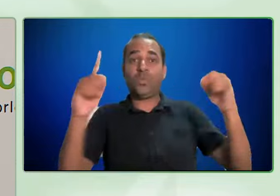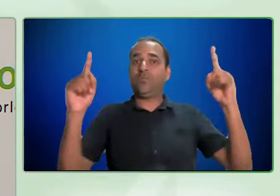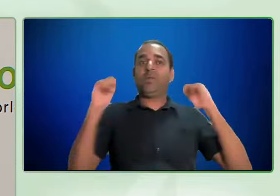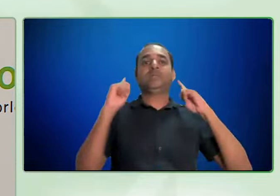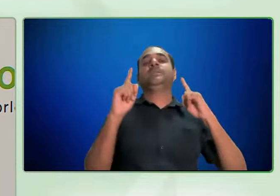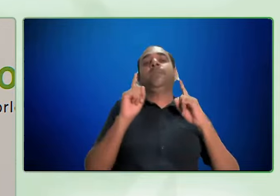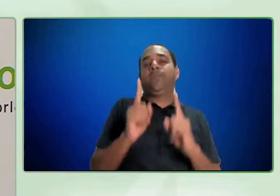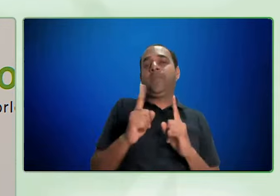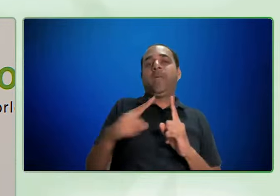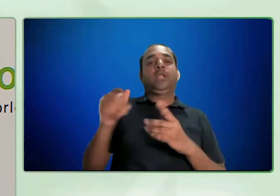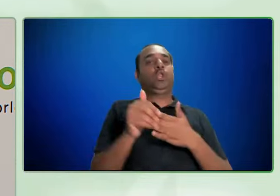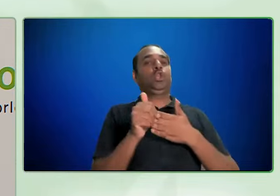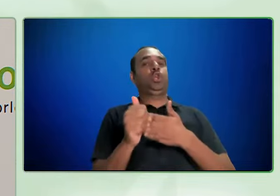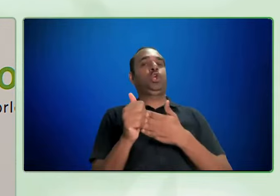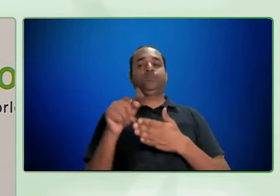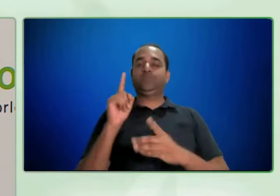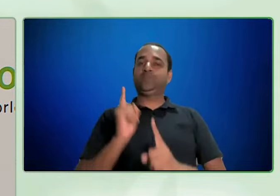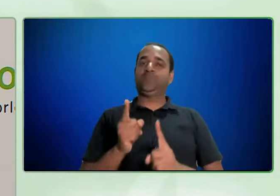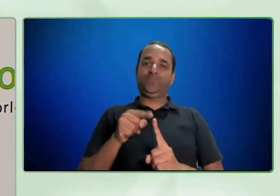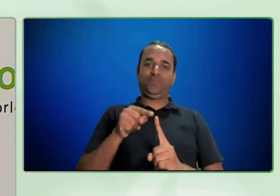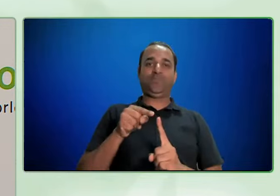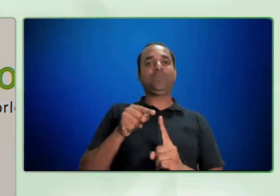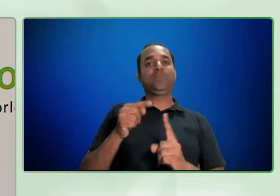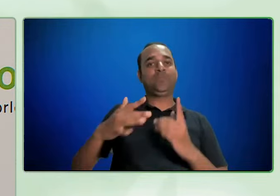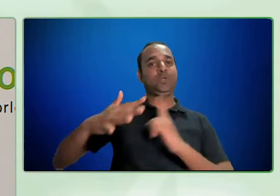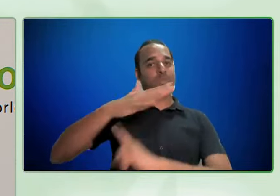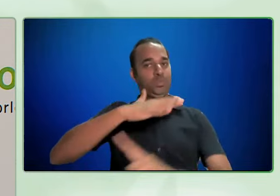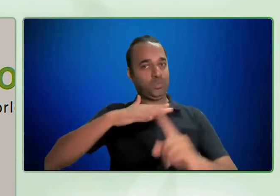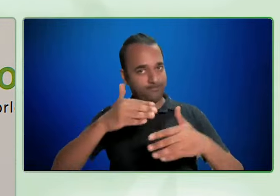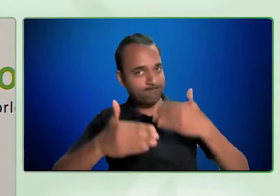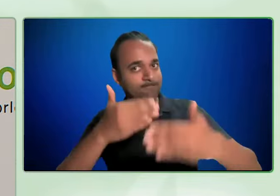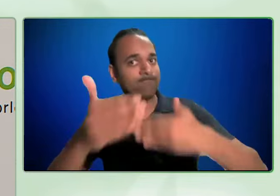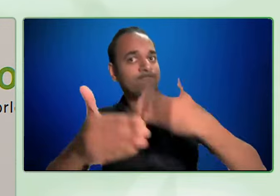ratio because we focus on accessibility and assistive technology.